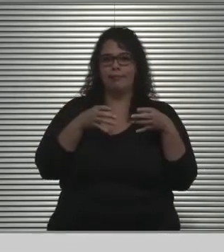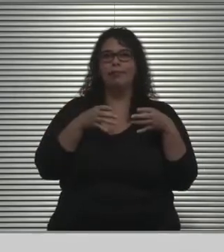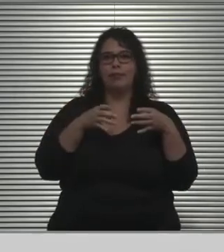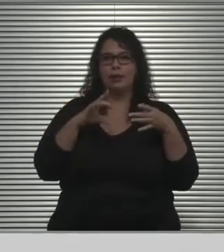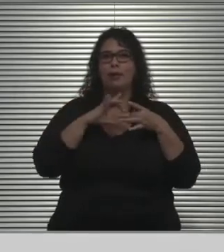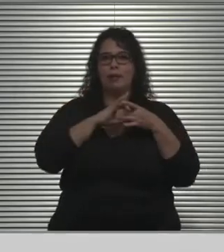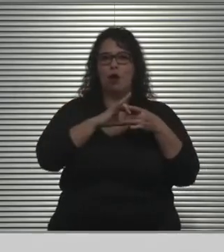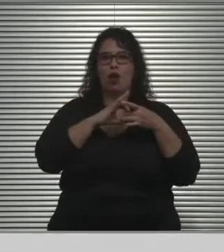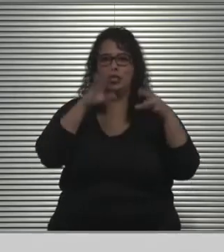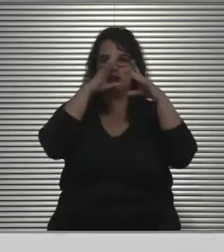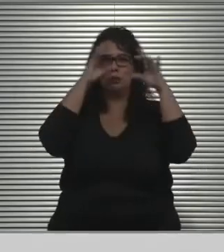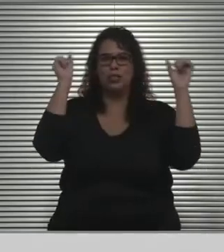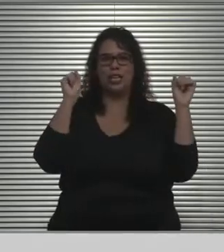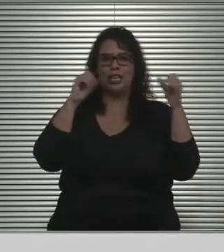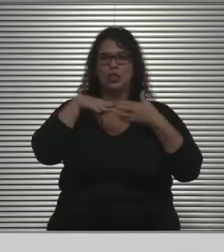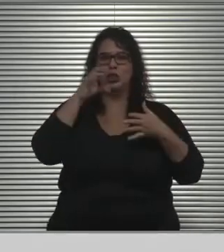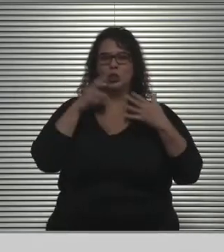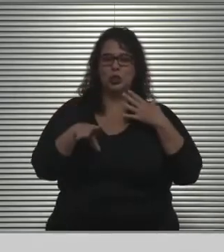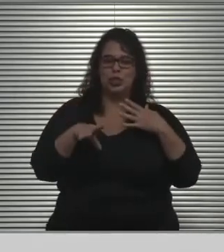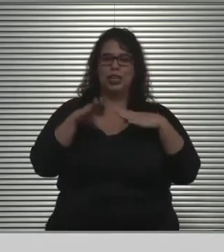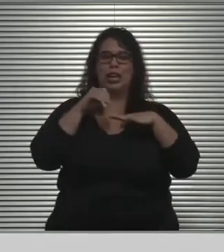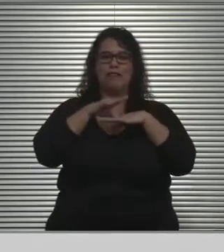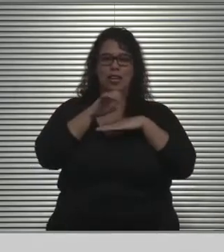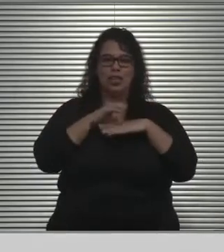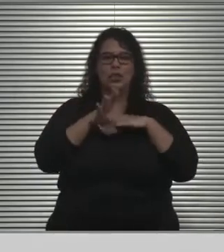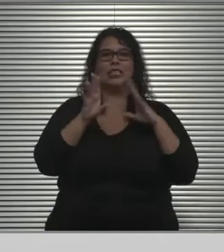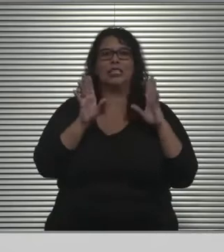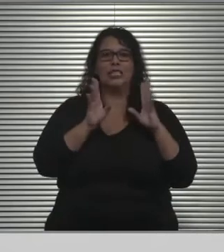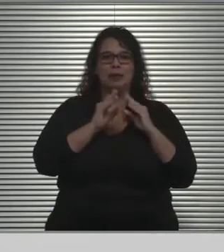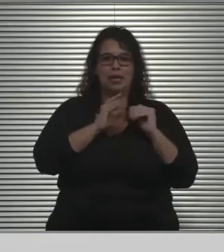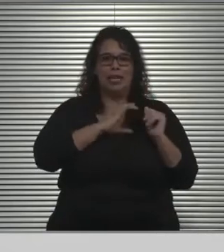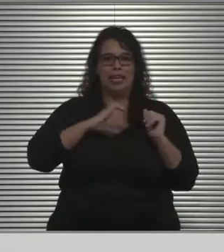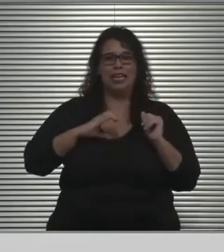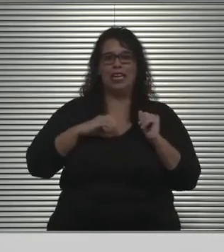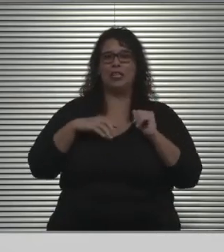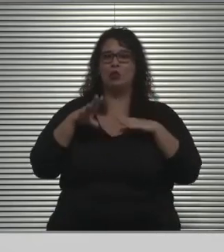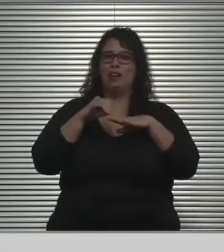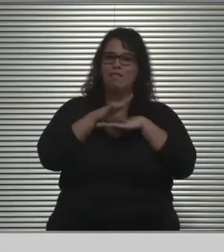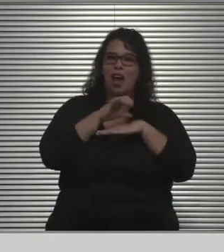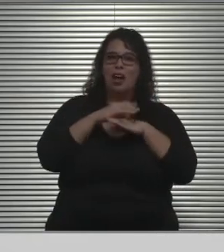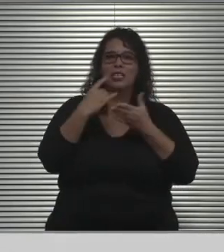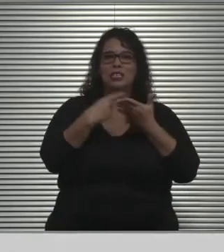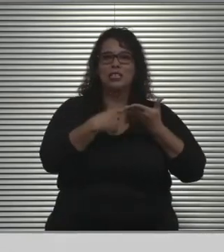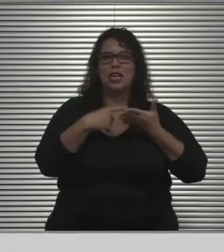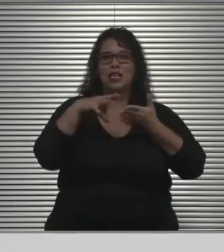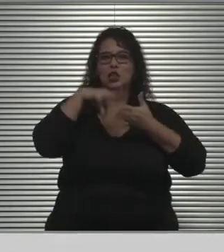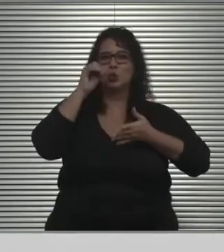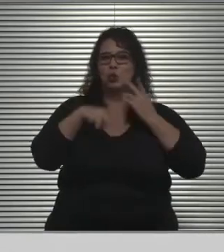of the superintendent student advisory committee to advise, discuss, and provide student perspective